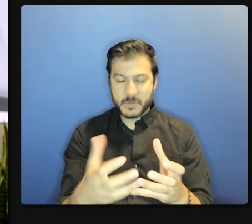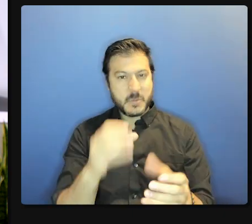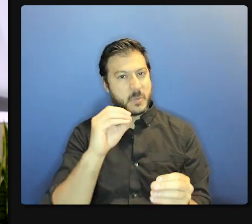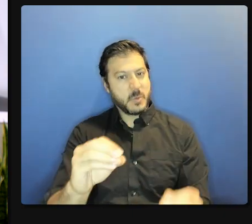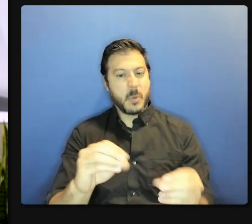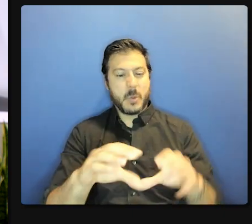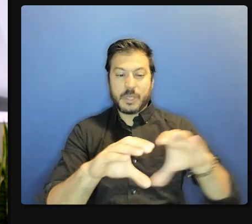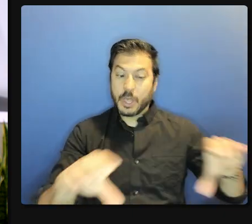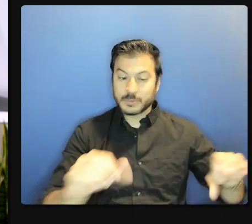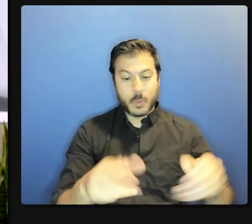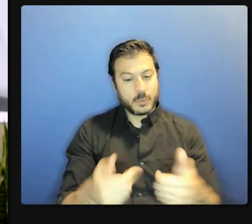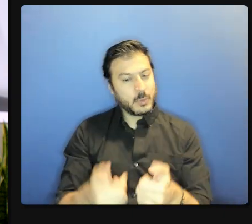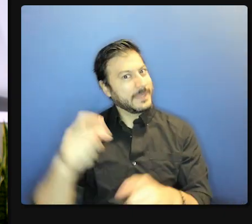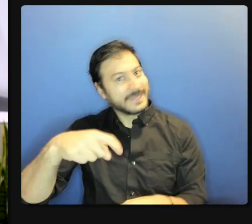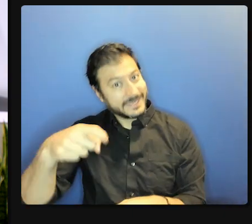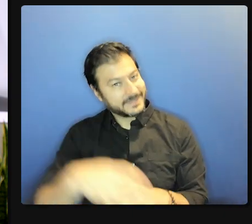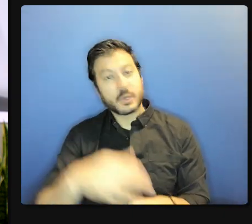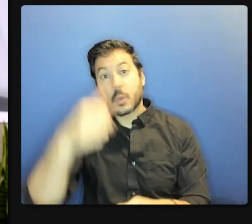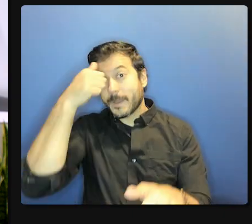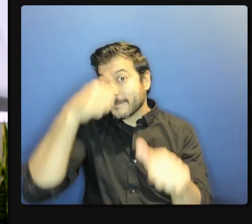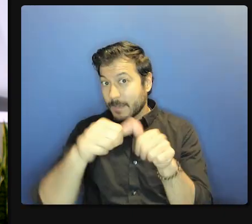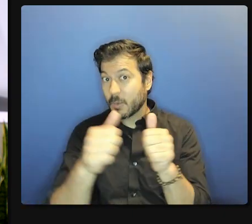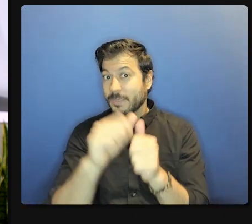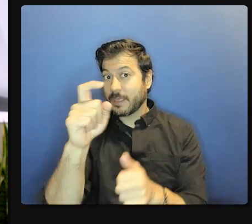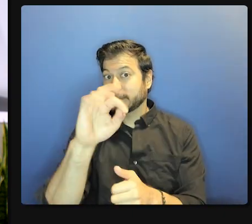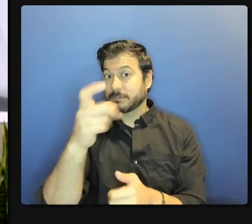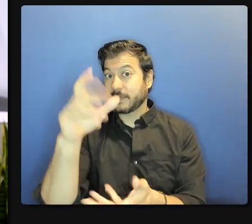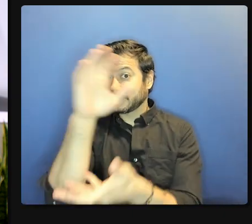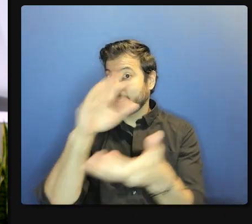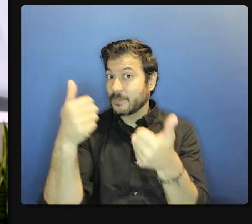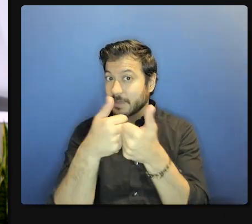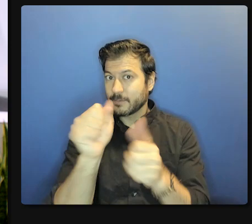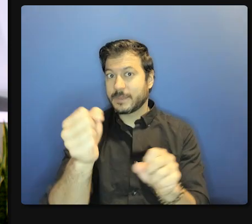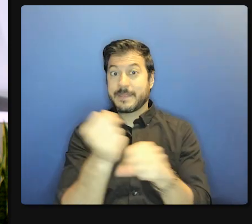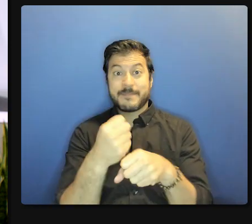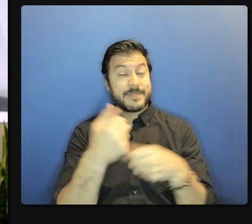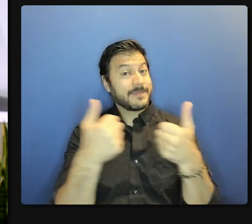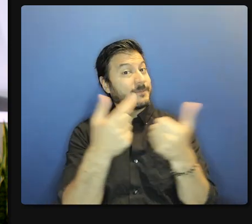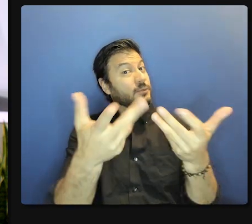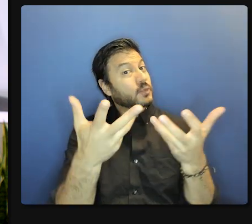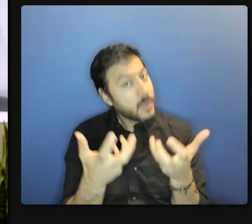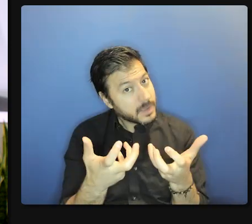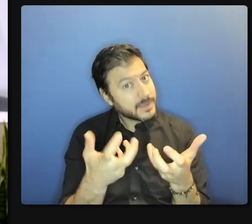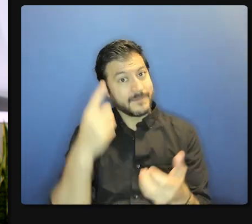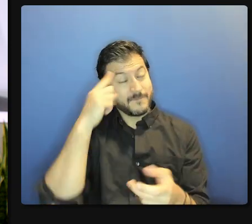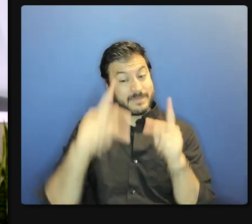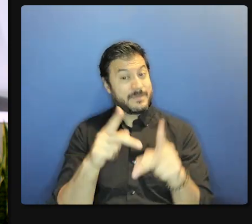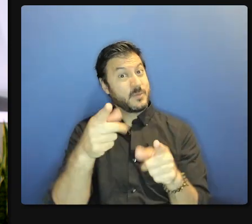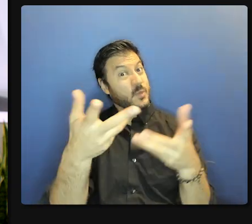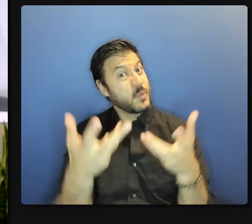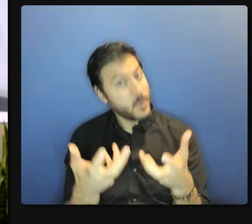no console or controller needed. Remember, with Xbox Cloud Gaming you can create the games you want